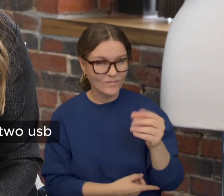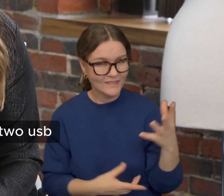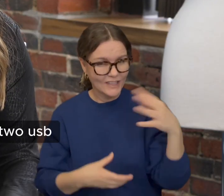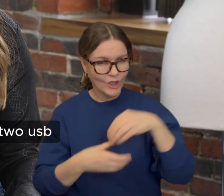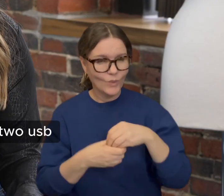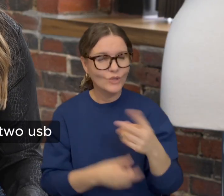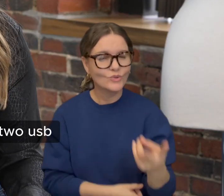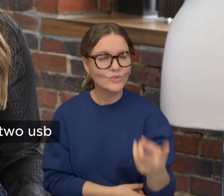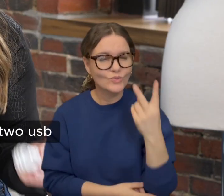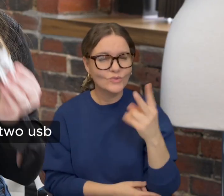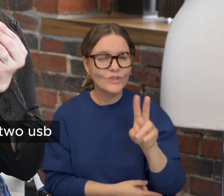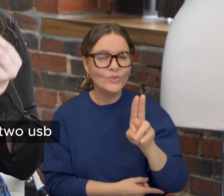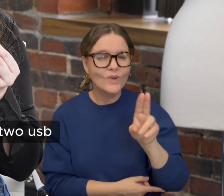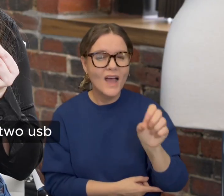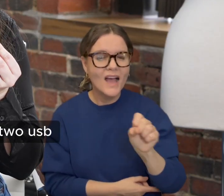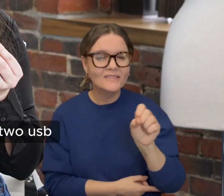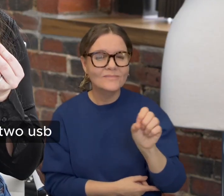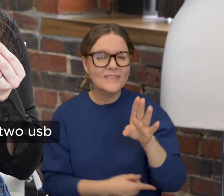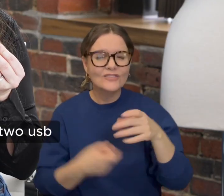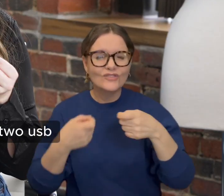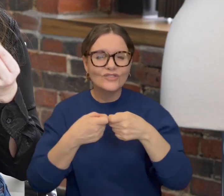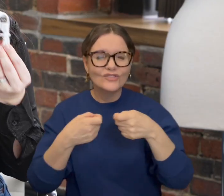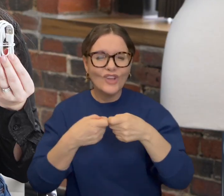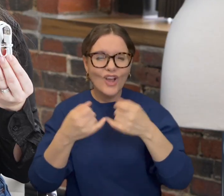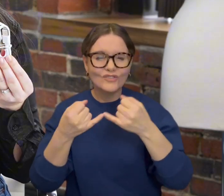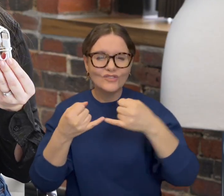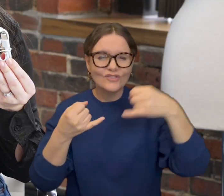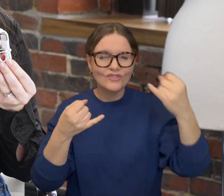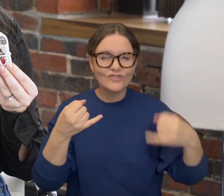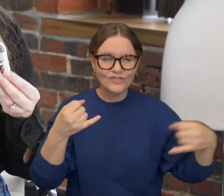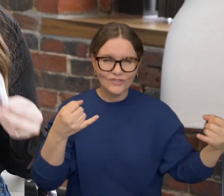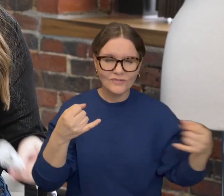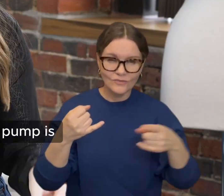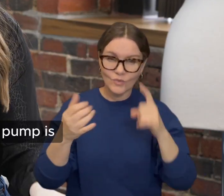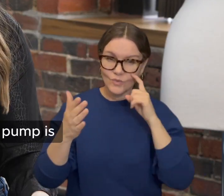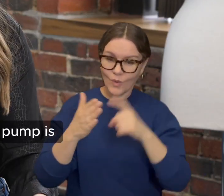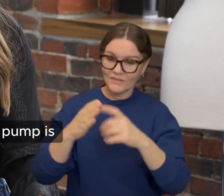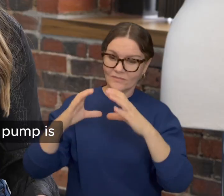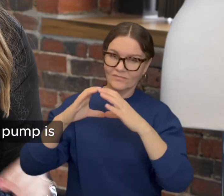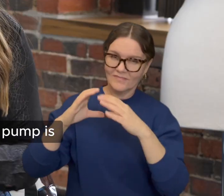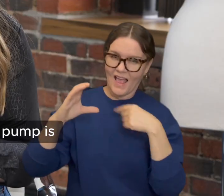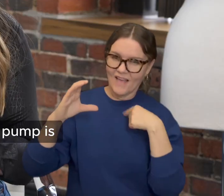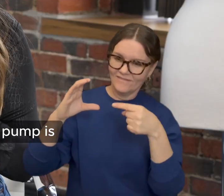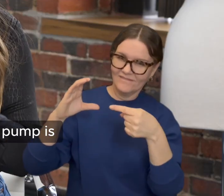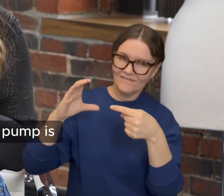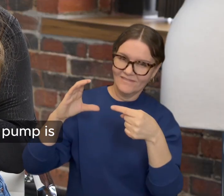comes with two USB charging cables one for each side you may notice that when your pump is fully